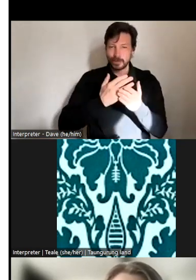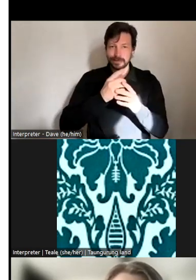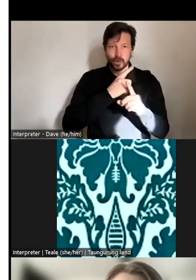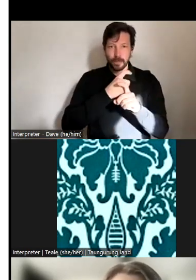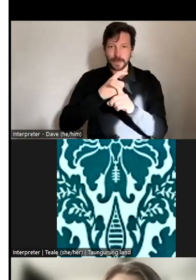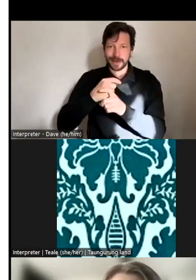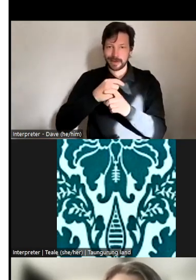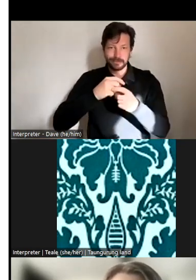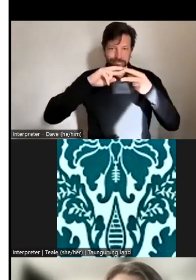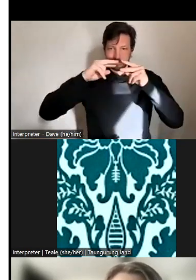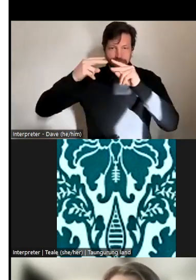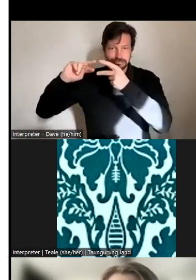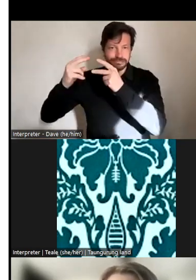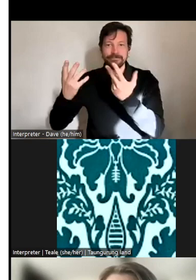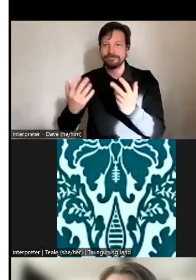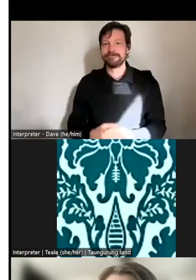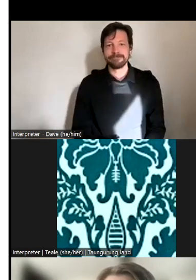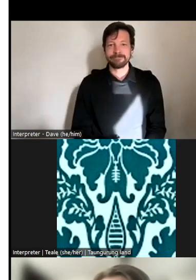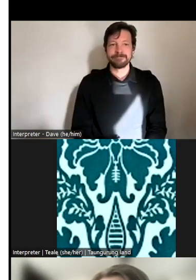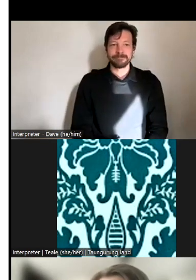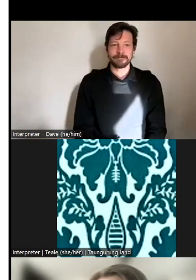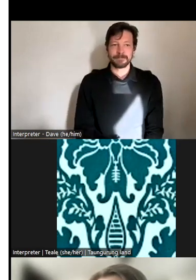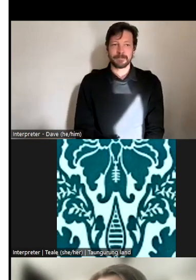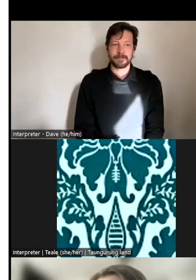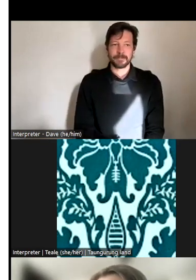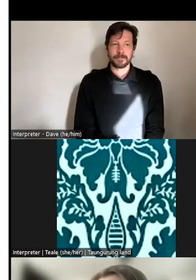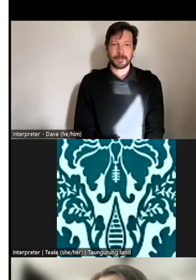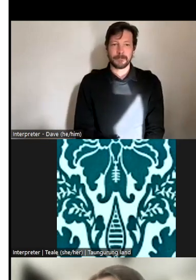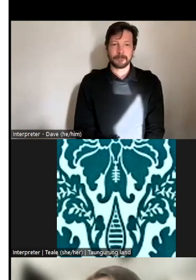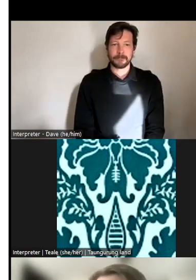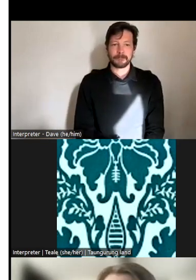So yeah, it's one that it can change over time,